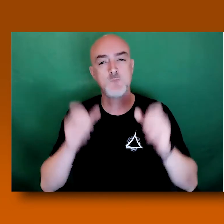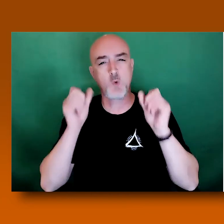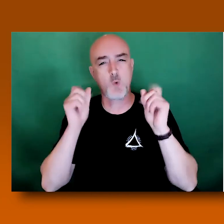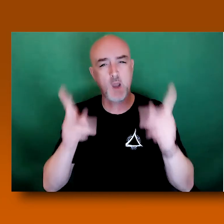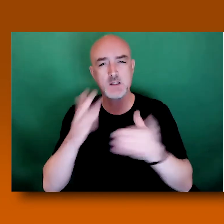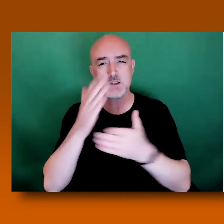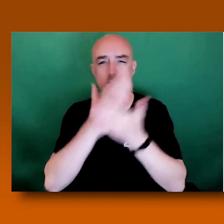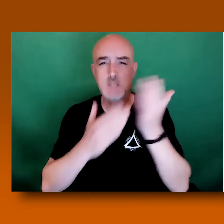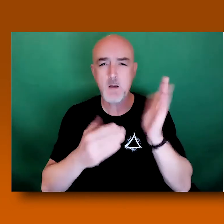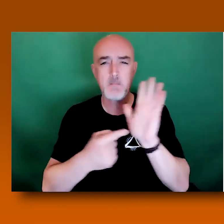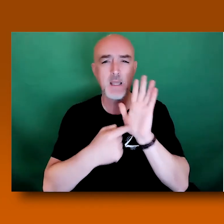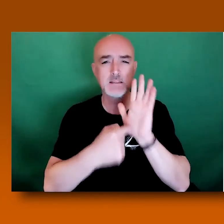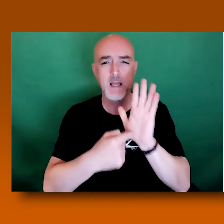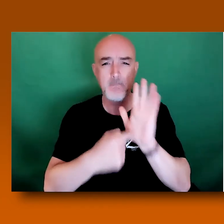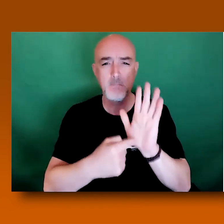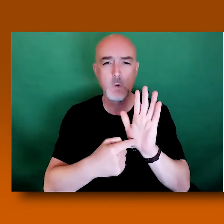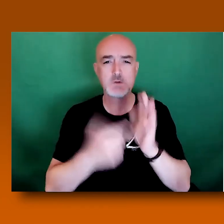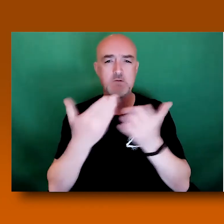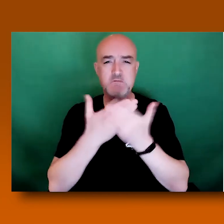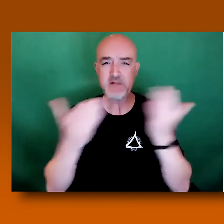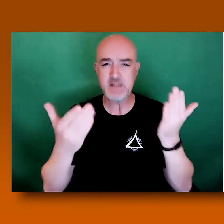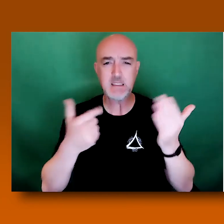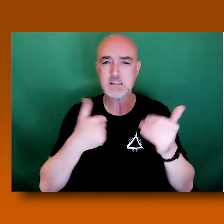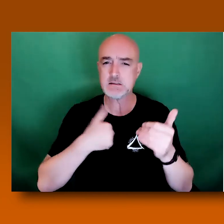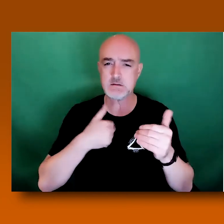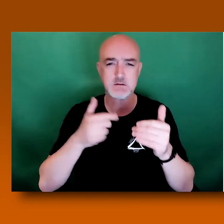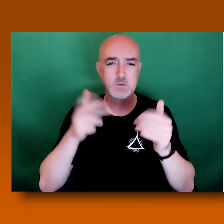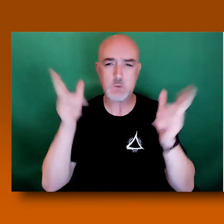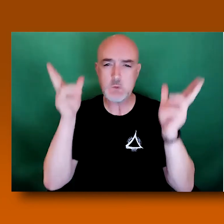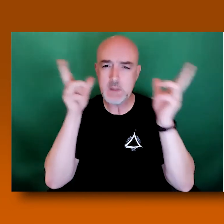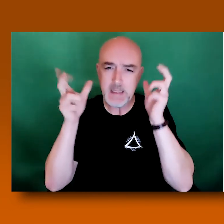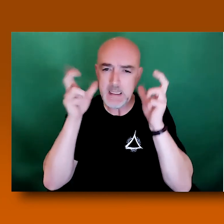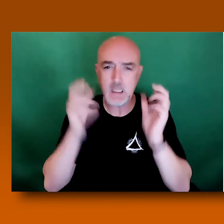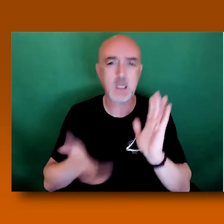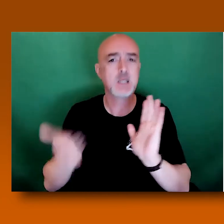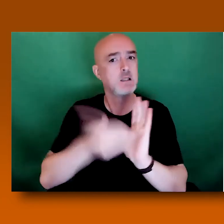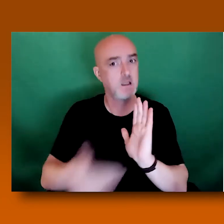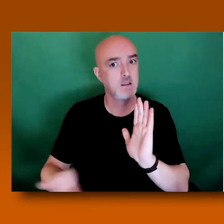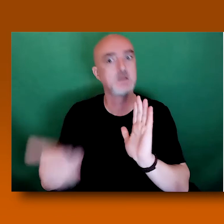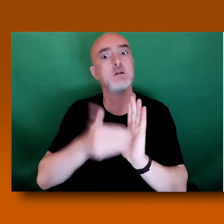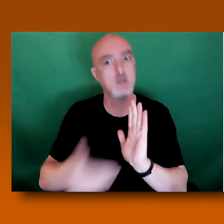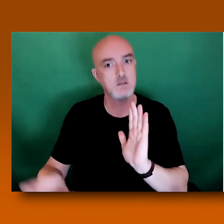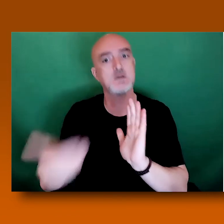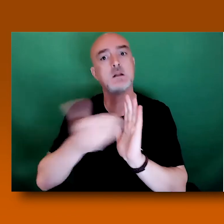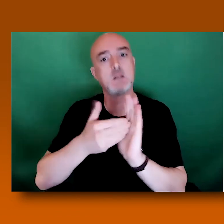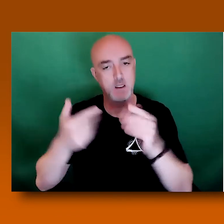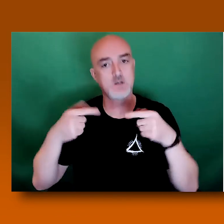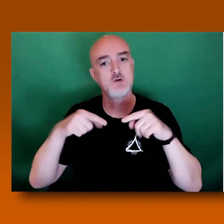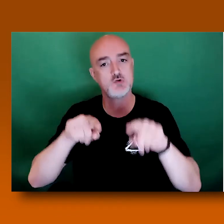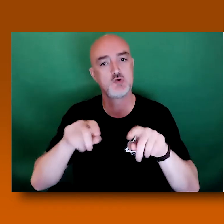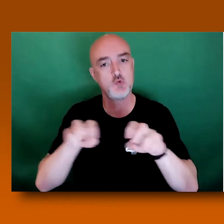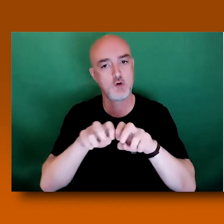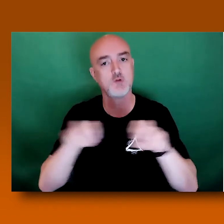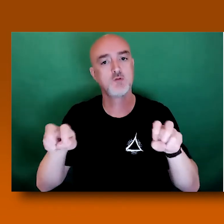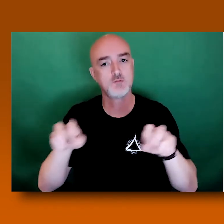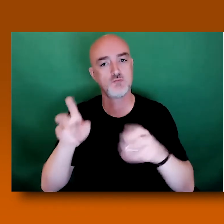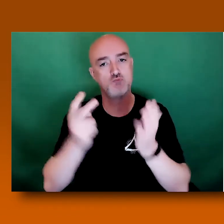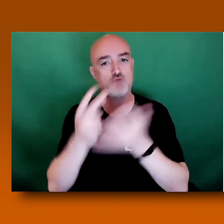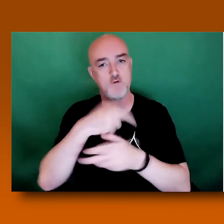Some examples of some things that we hear over and over again in the review sections